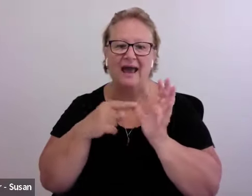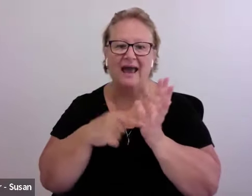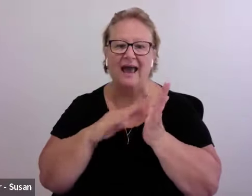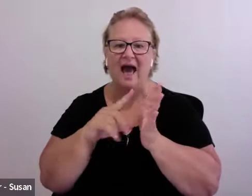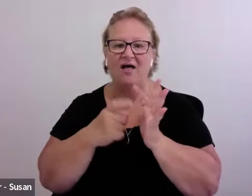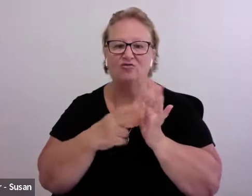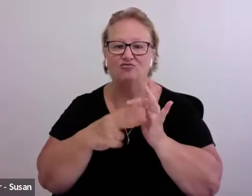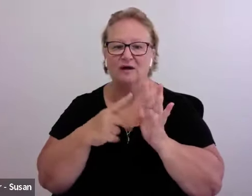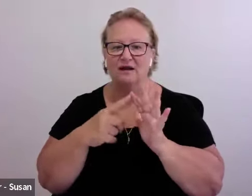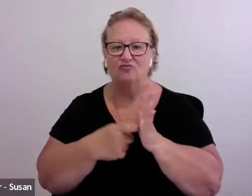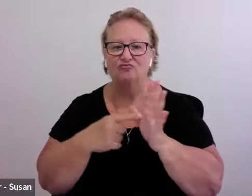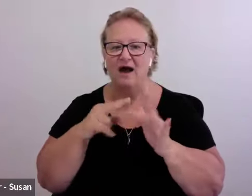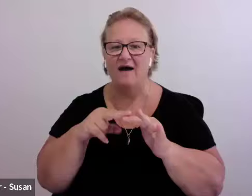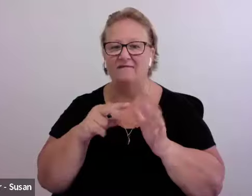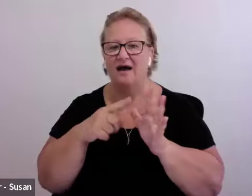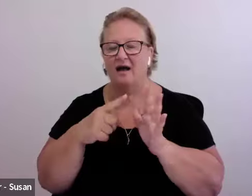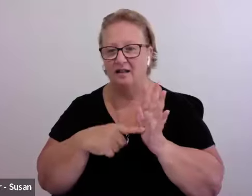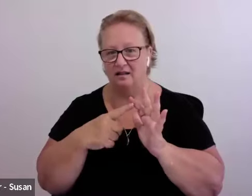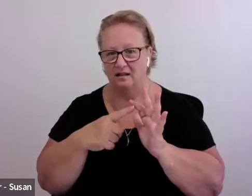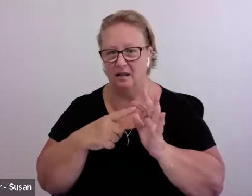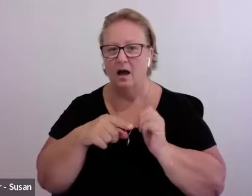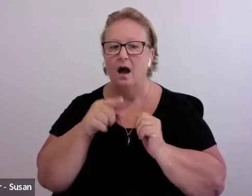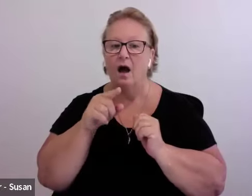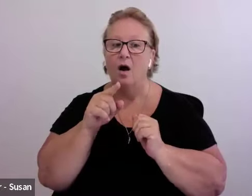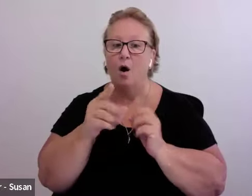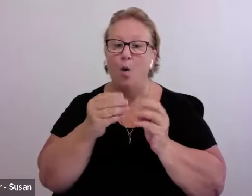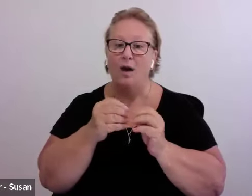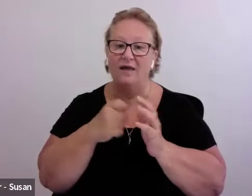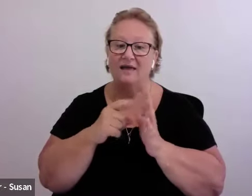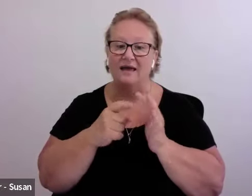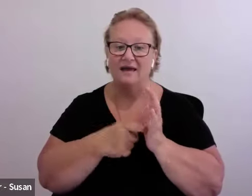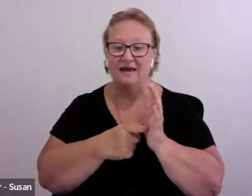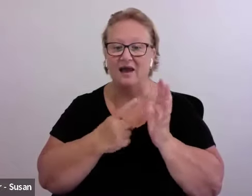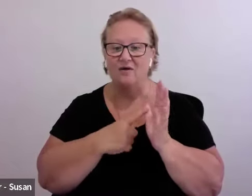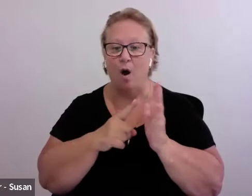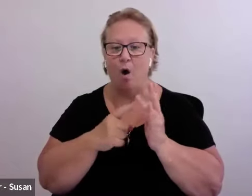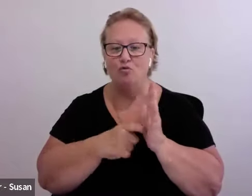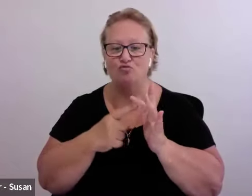a strong disability-led application is I'd now like to